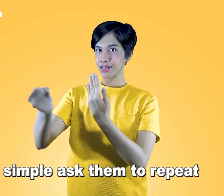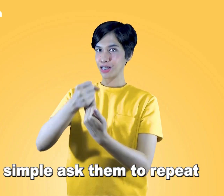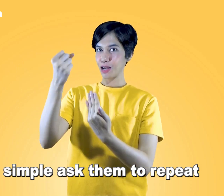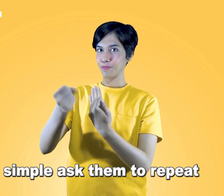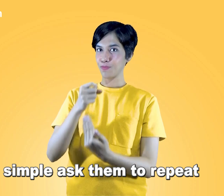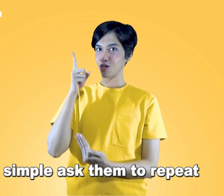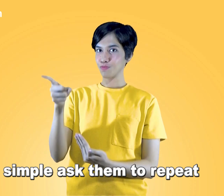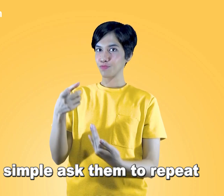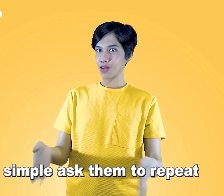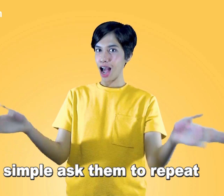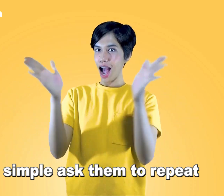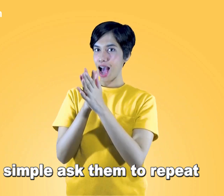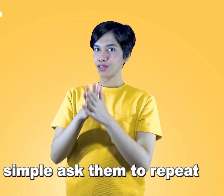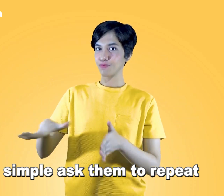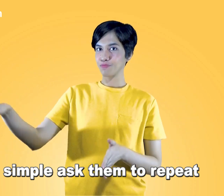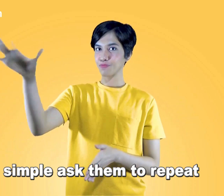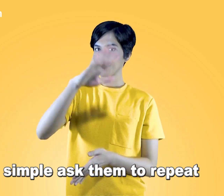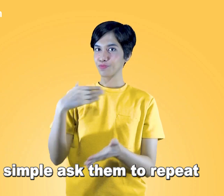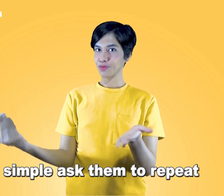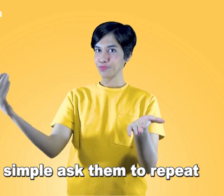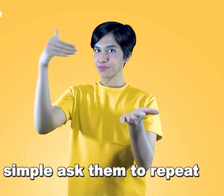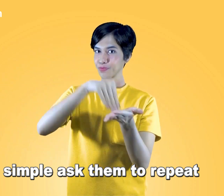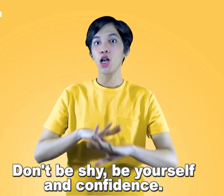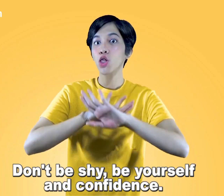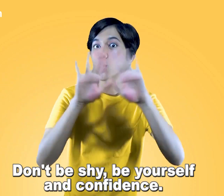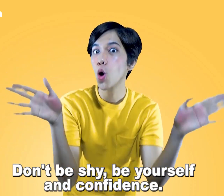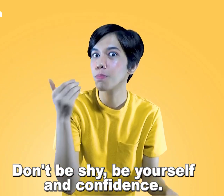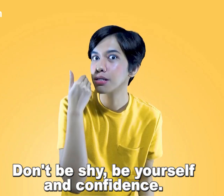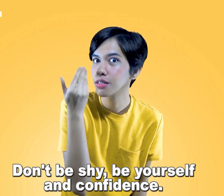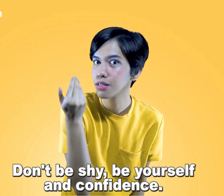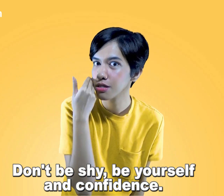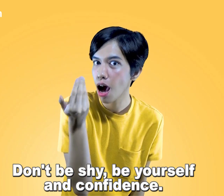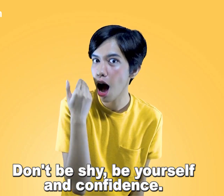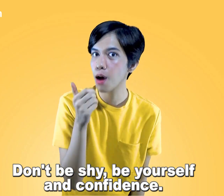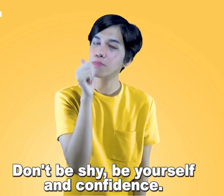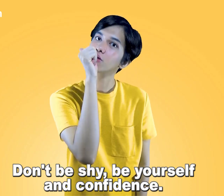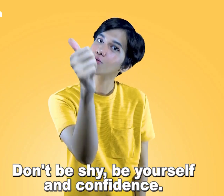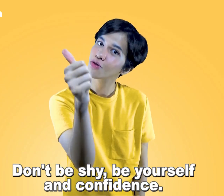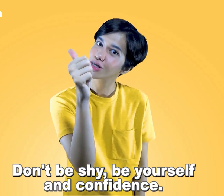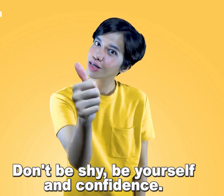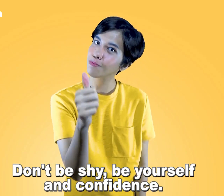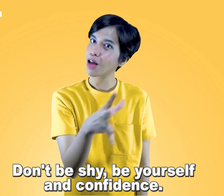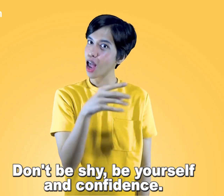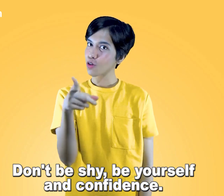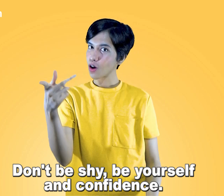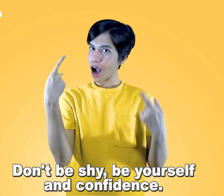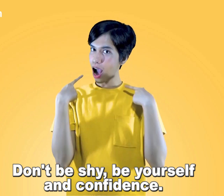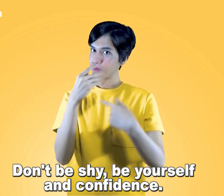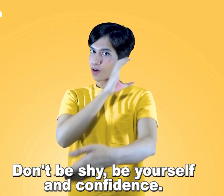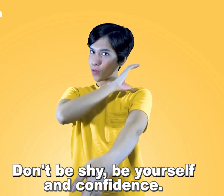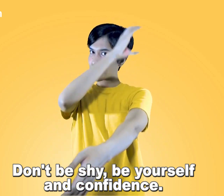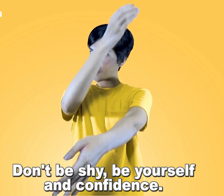simple ask them to repeat Don't be shy, be yourself and confidence.